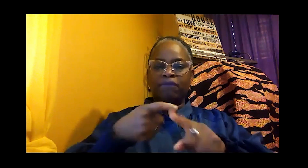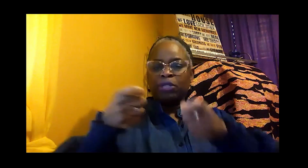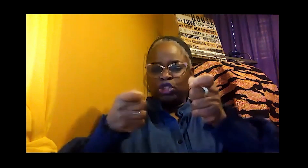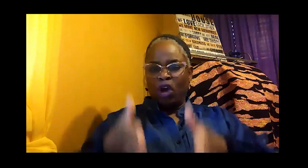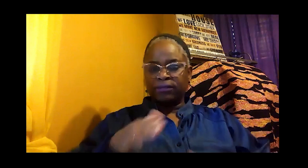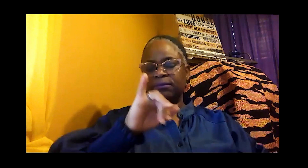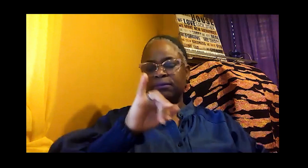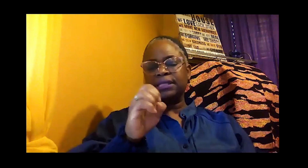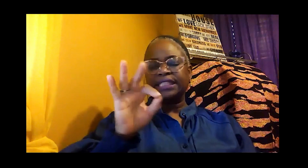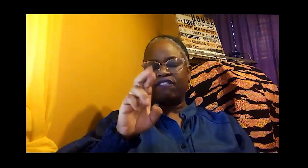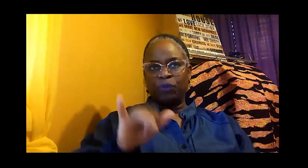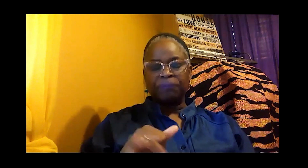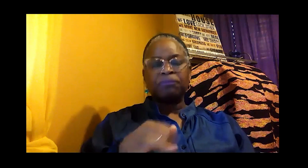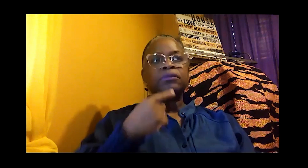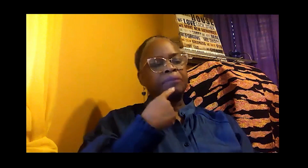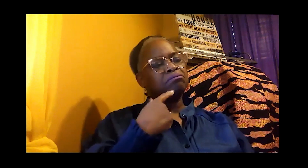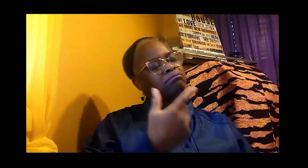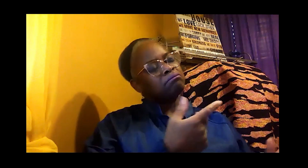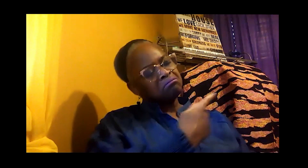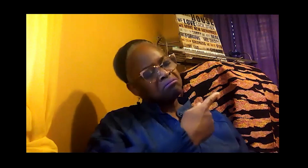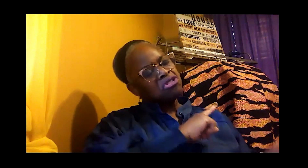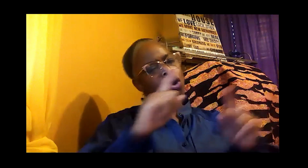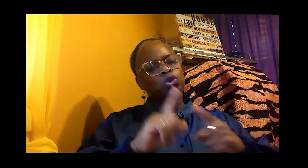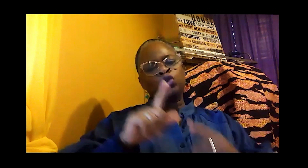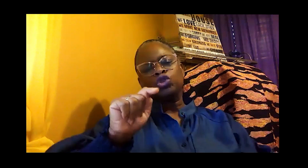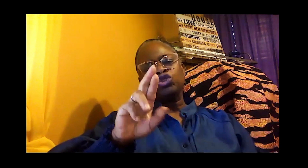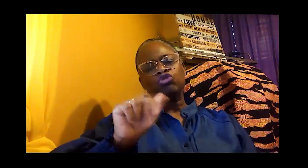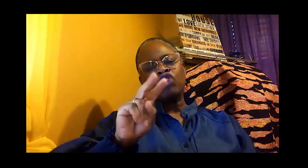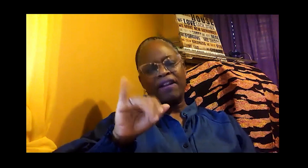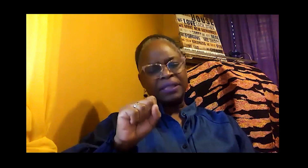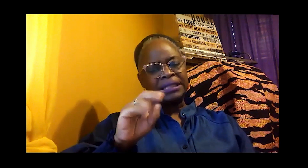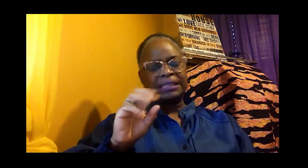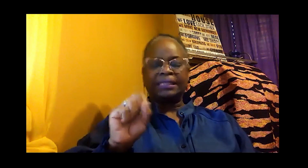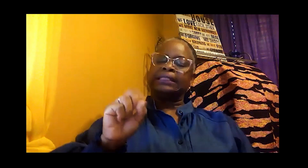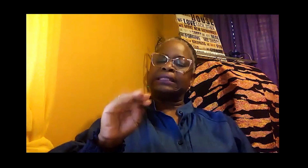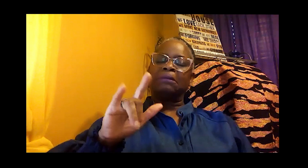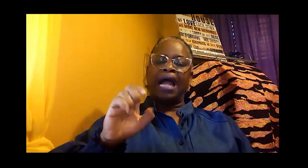day I received a call from Jeffrey - he stated we needed to return to the Tavis Smiley Show.